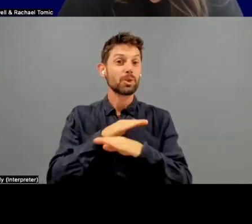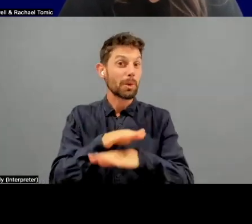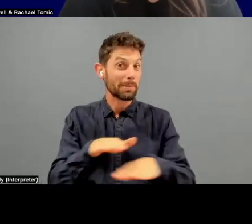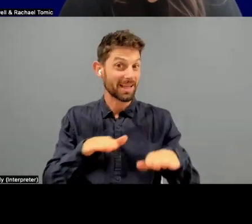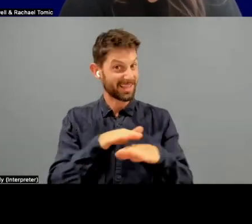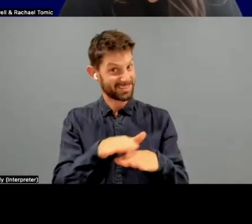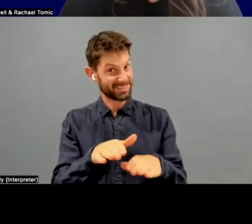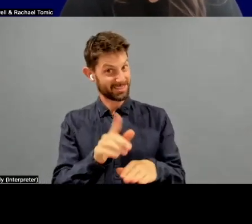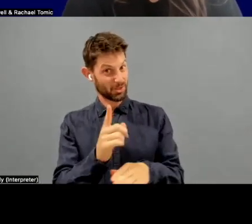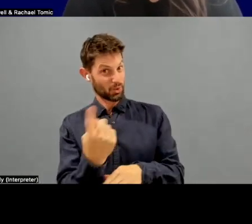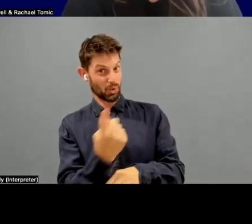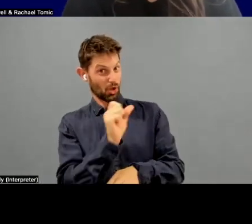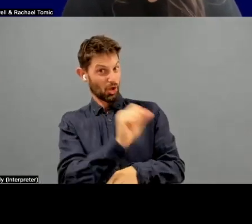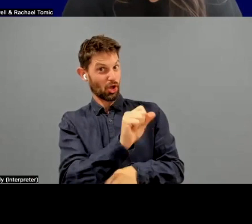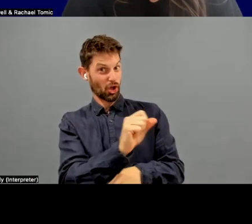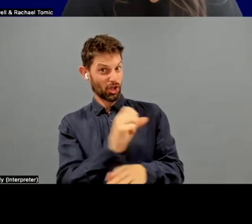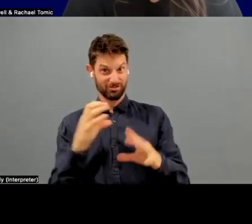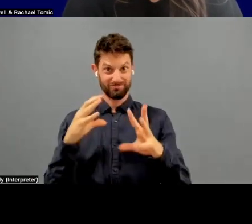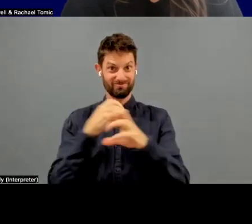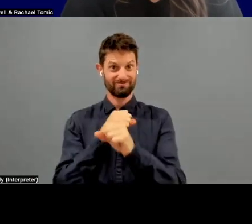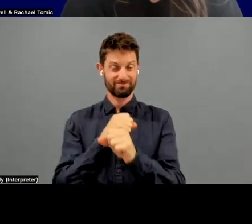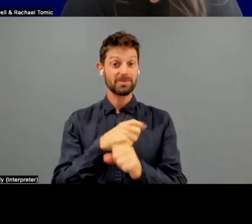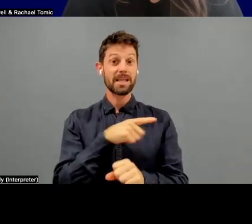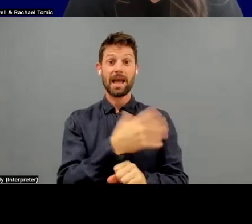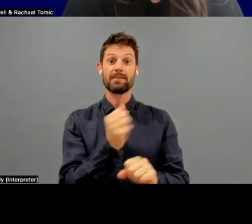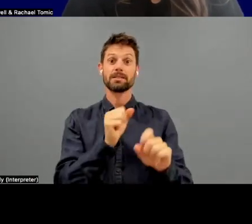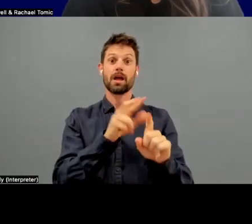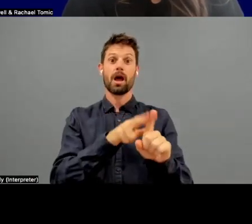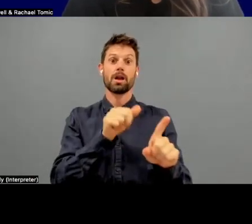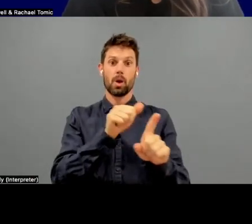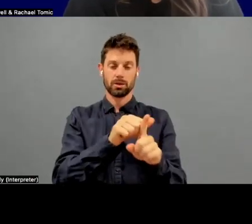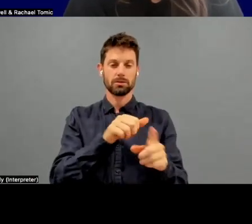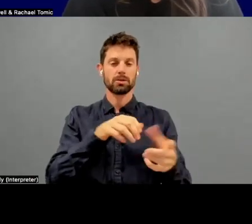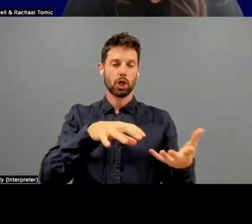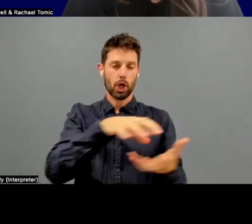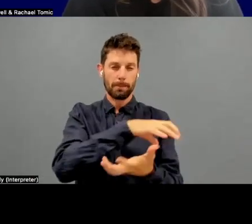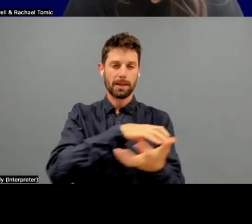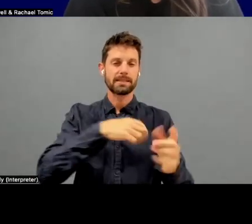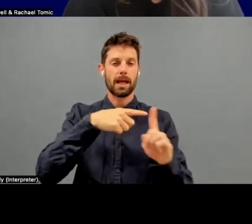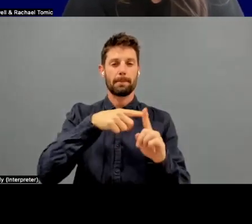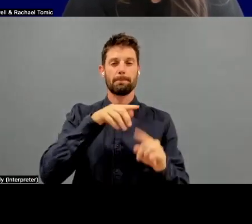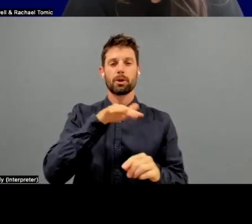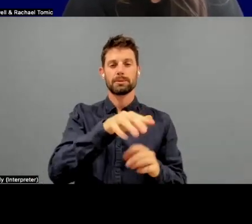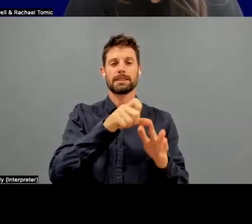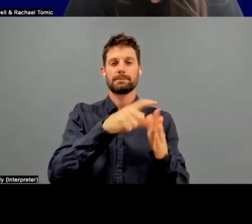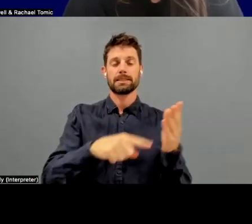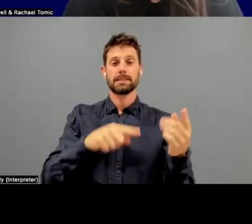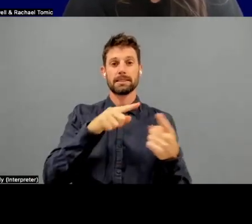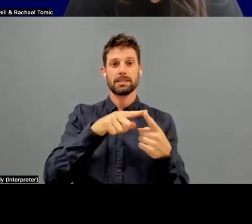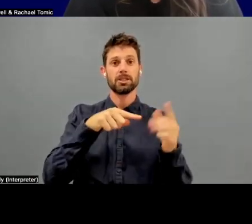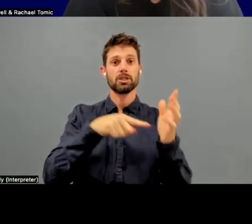Hannah has a diagnosis of complex and multiple disabilities, and this includes Trisomy 21,